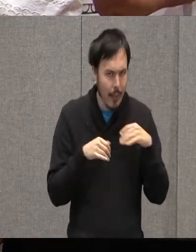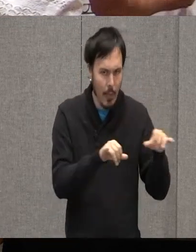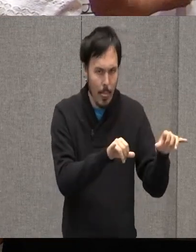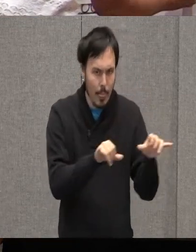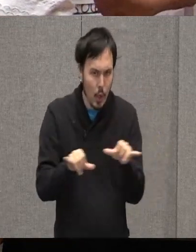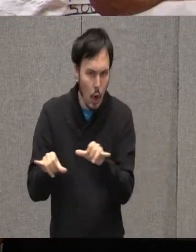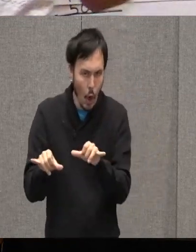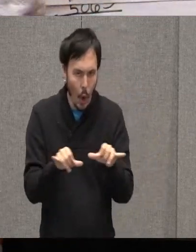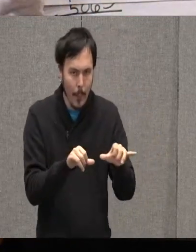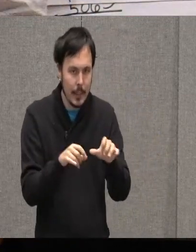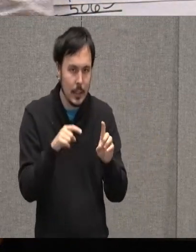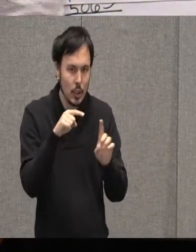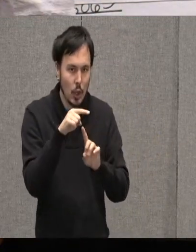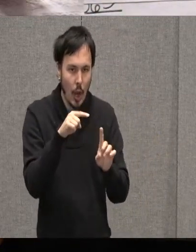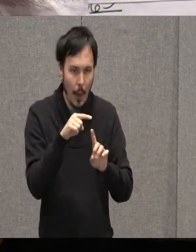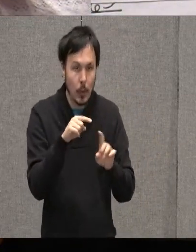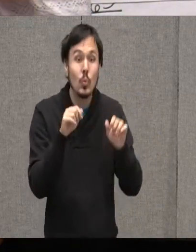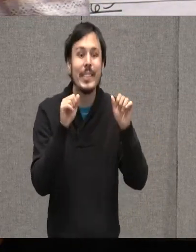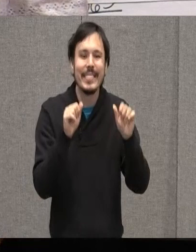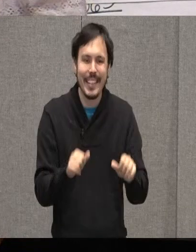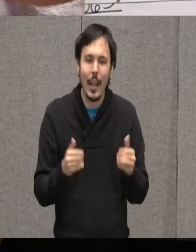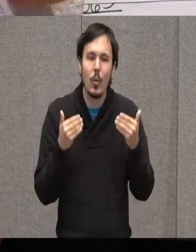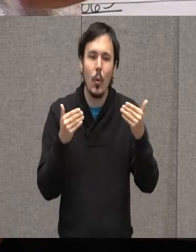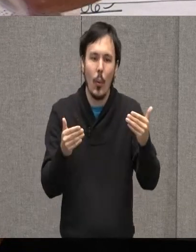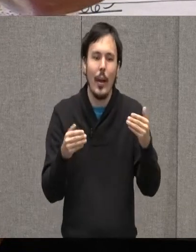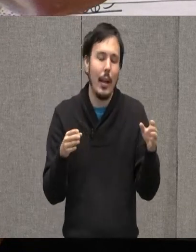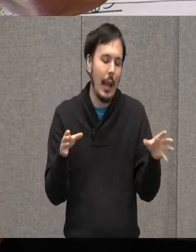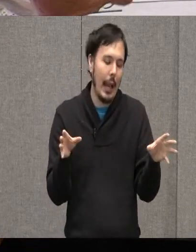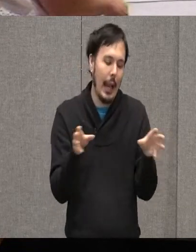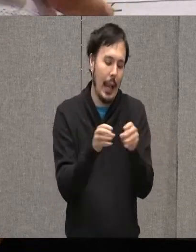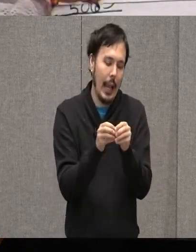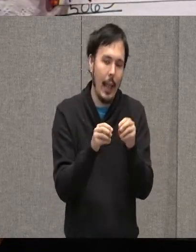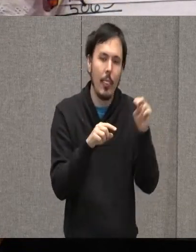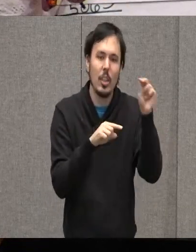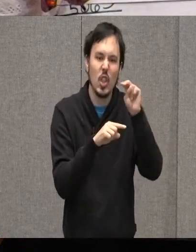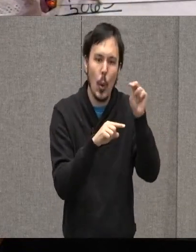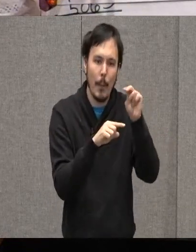we can add the numerators, four, five, six, seven.